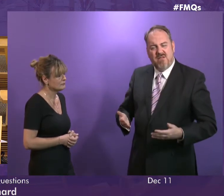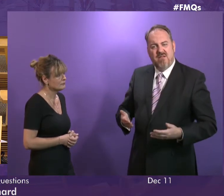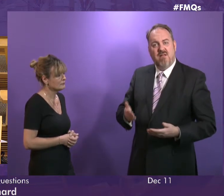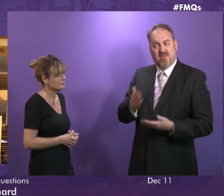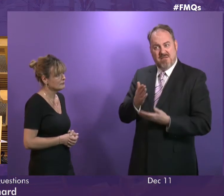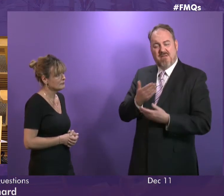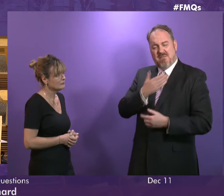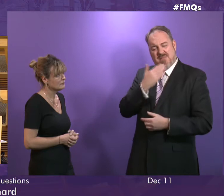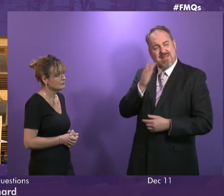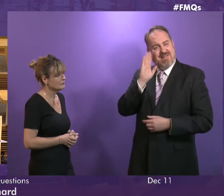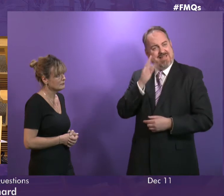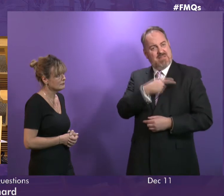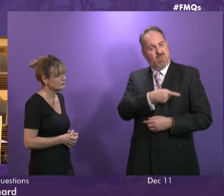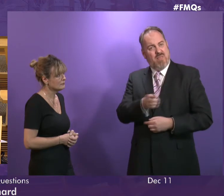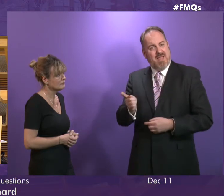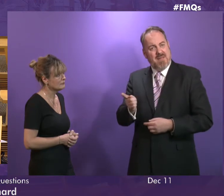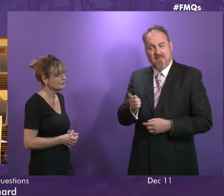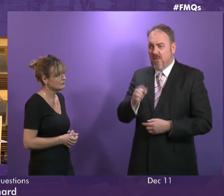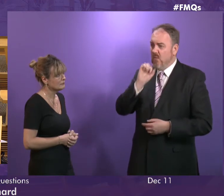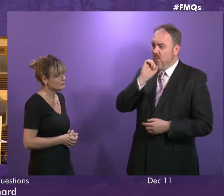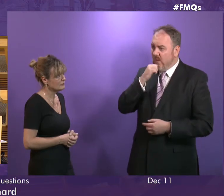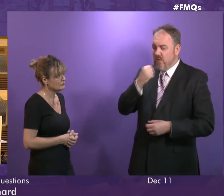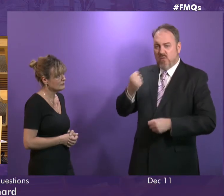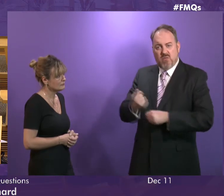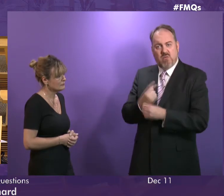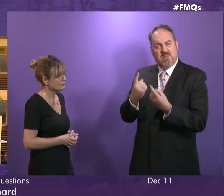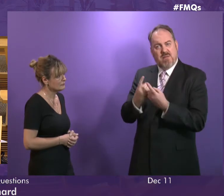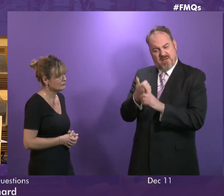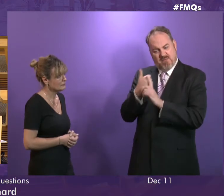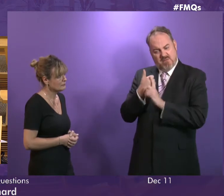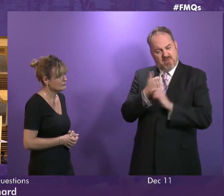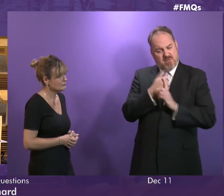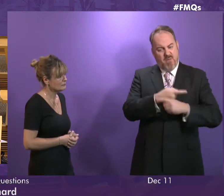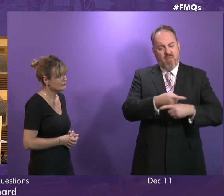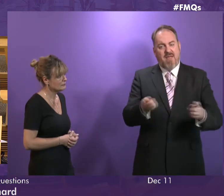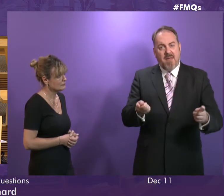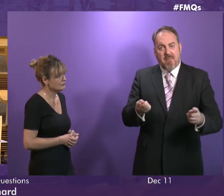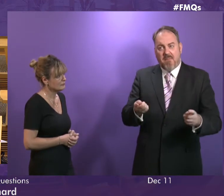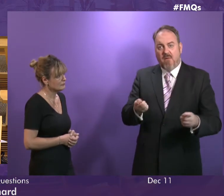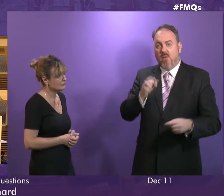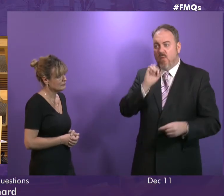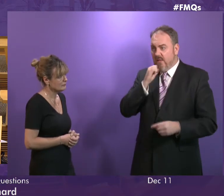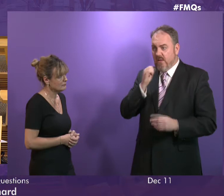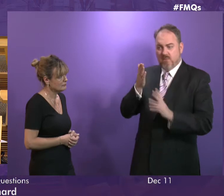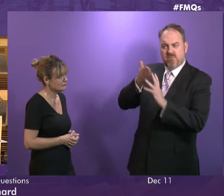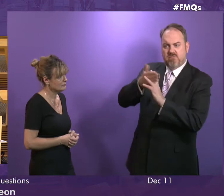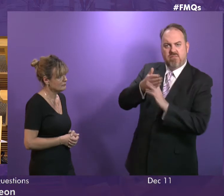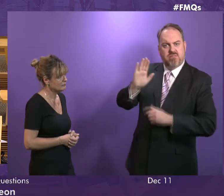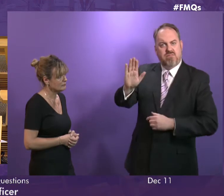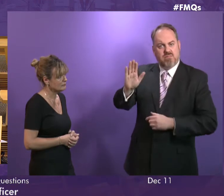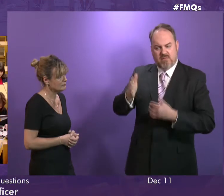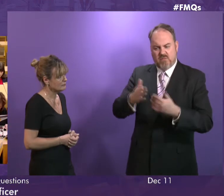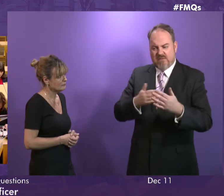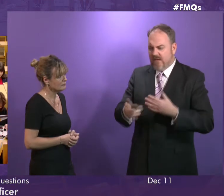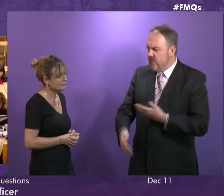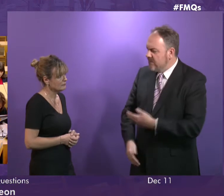the GPs? Will she act to support them? Will she intervene?